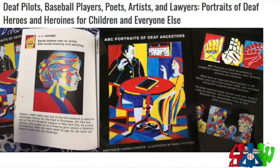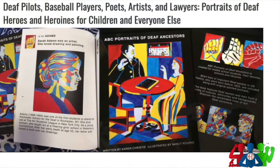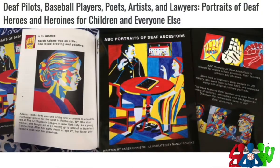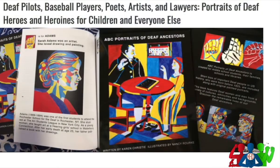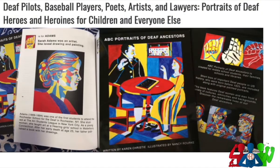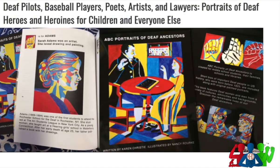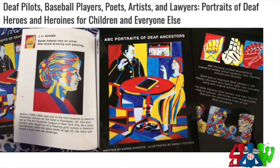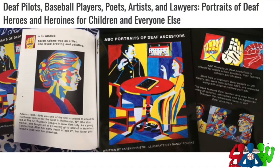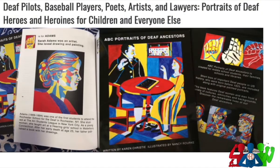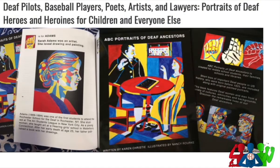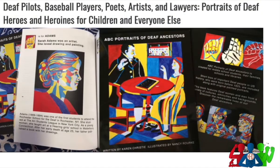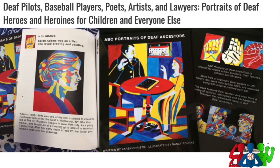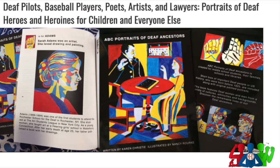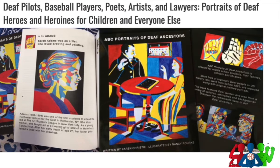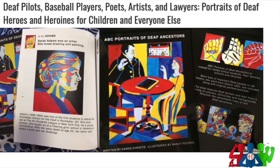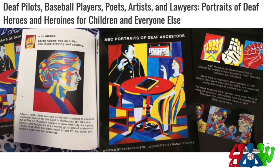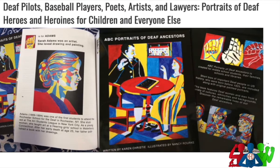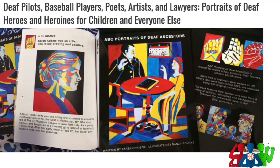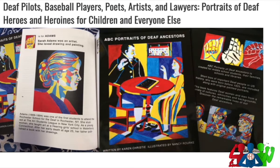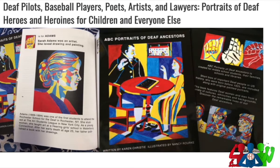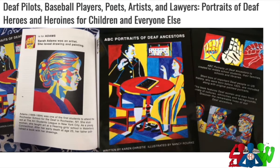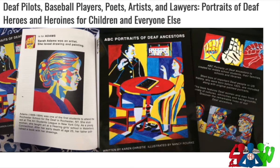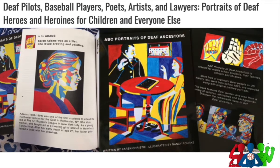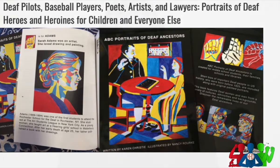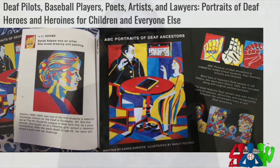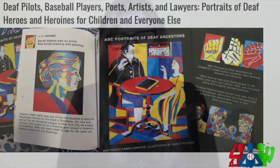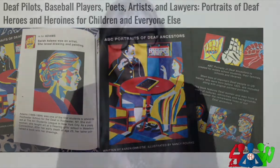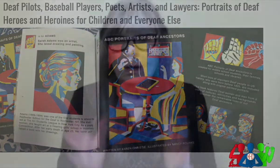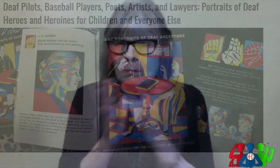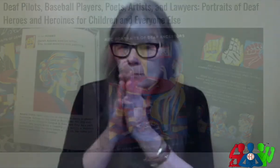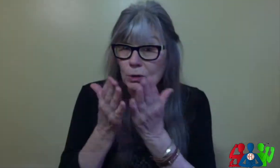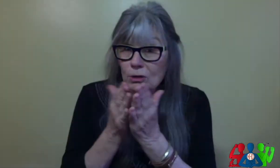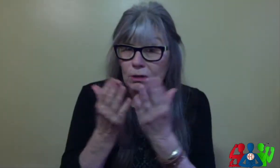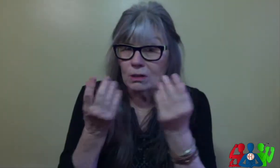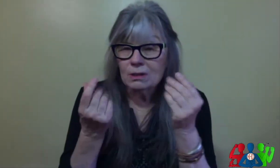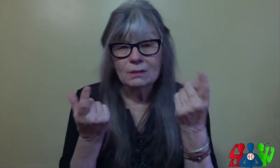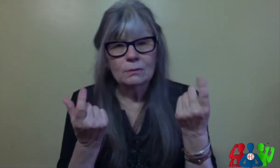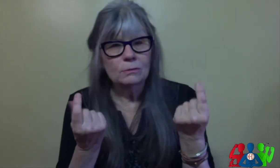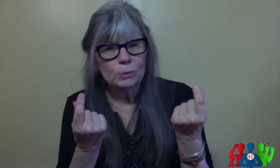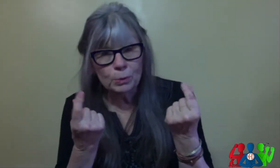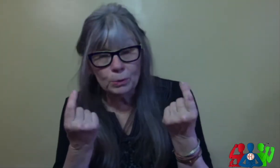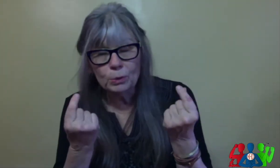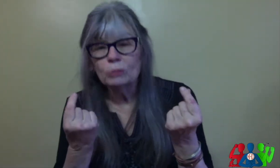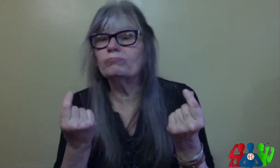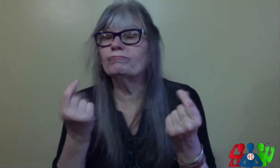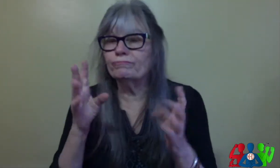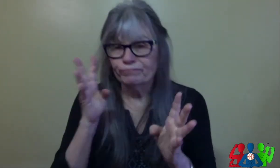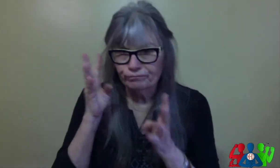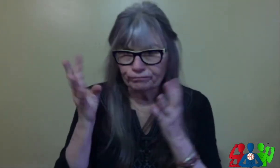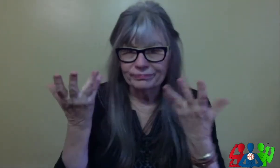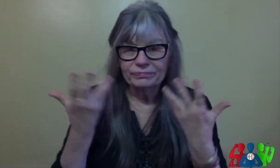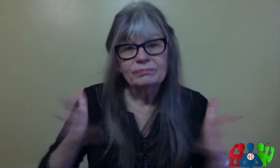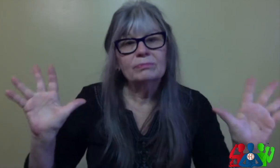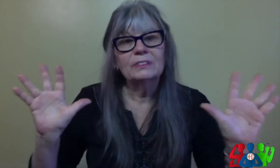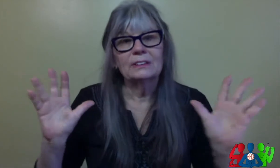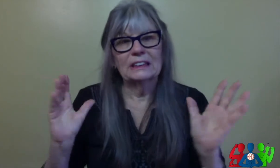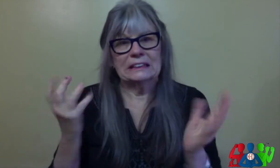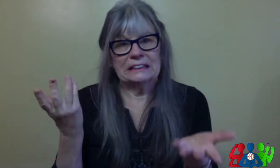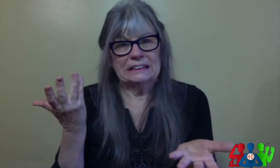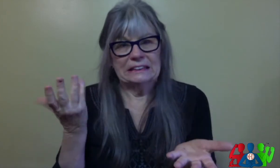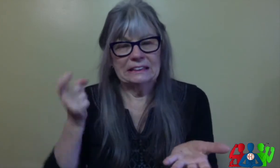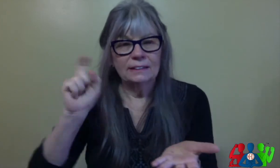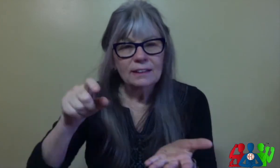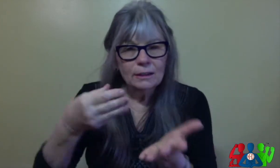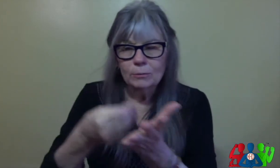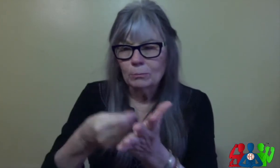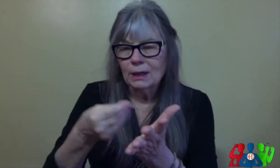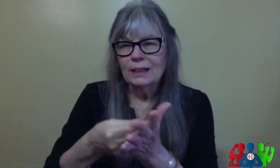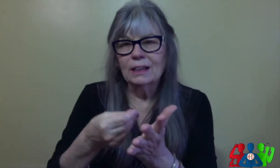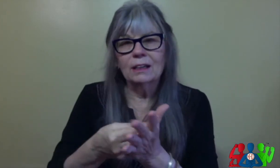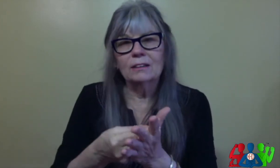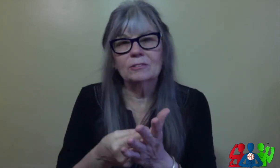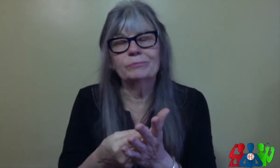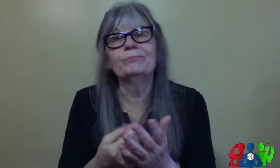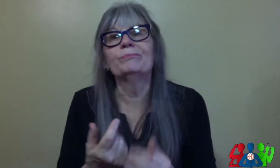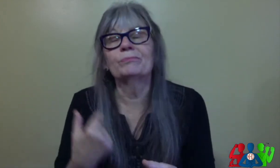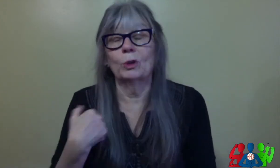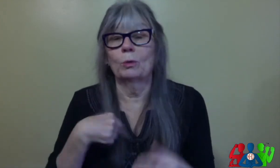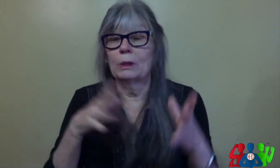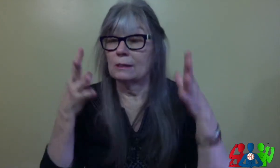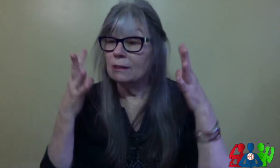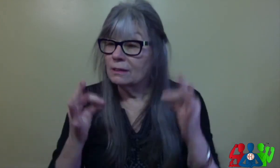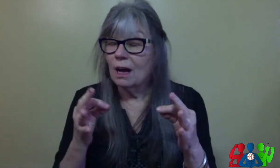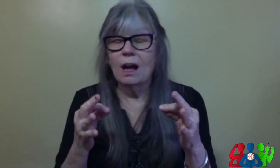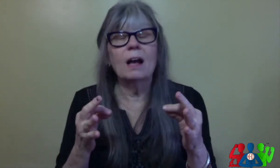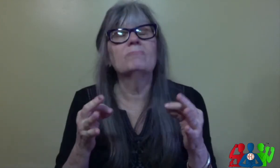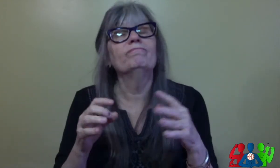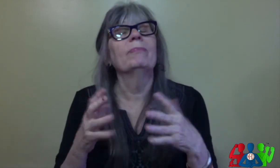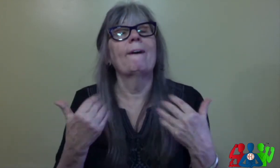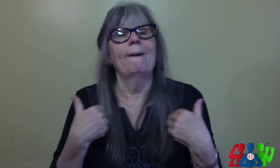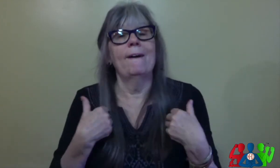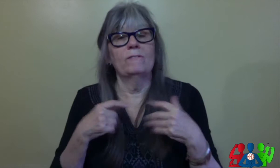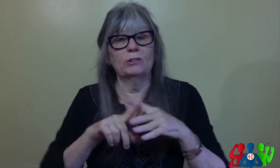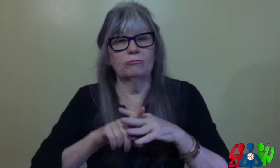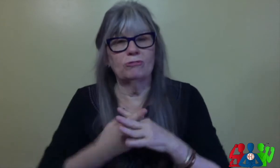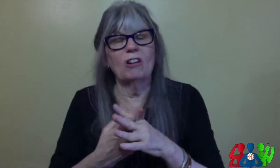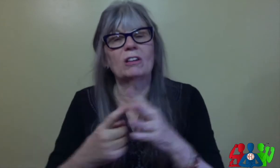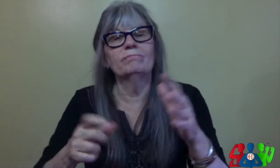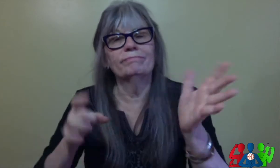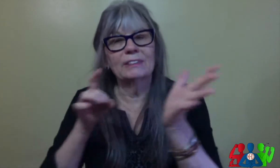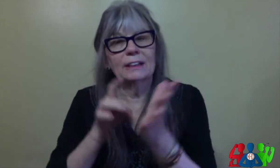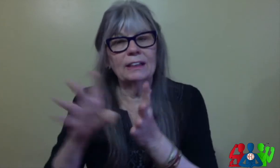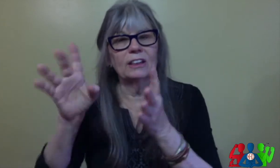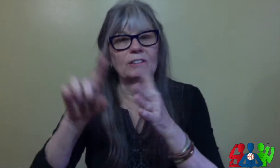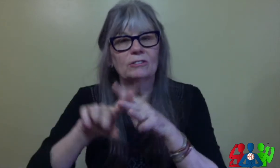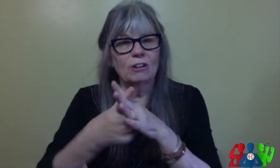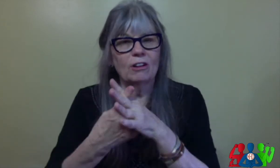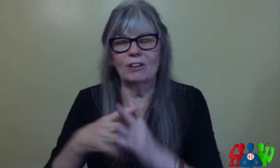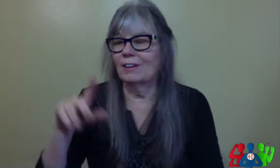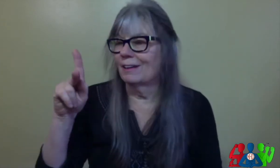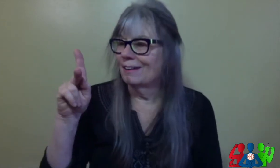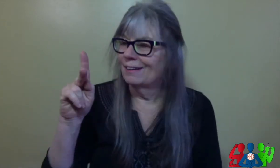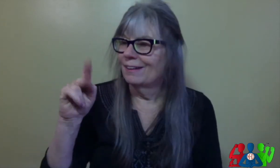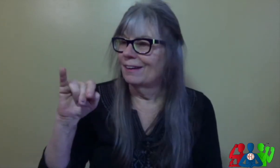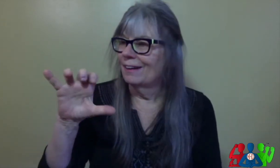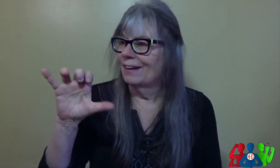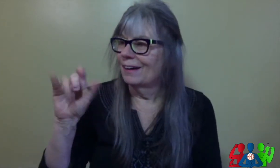community at large. In order to create the book, we needed some money. We made the decision to